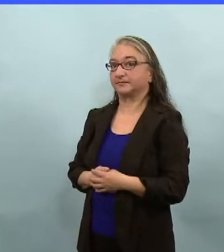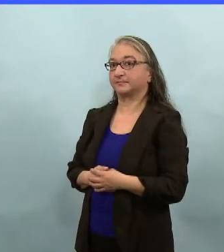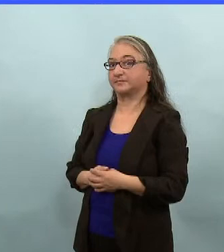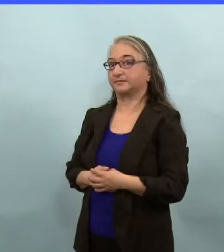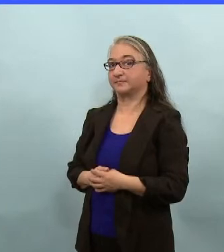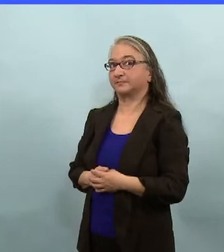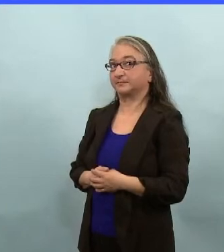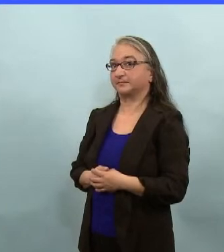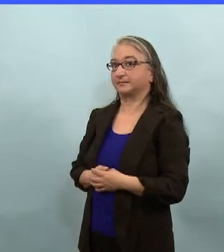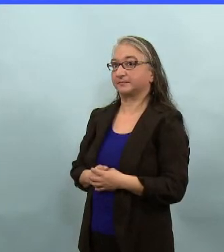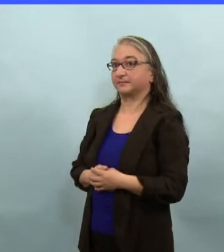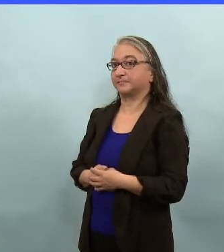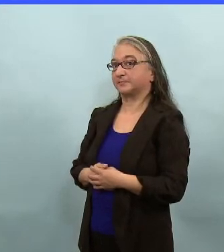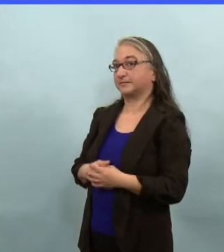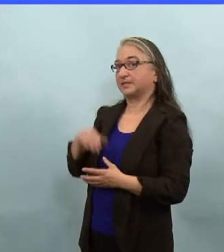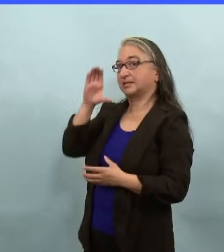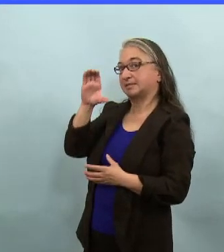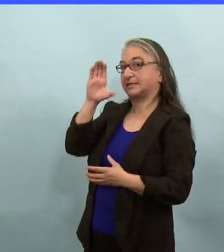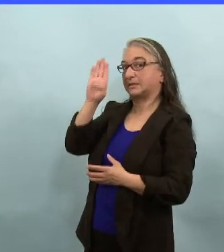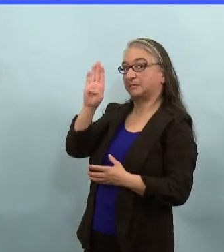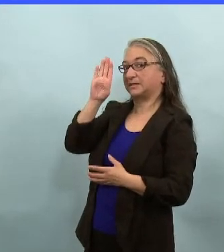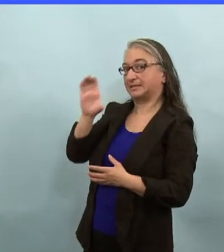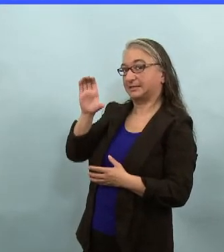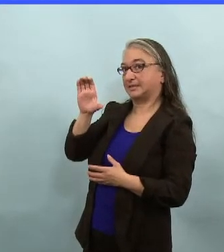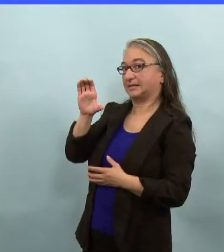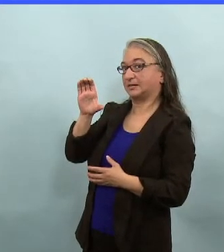from cbc radio canada and charlotte